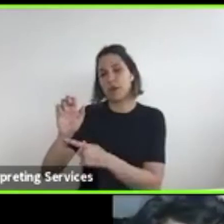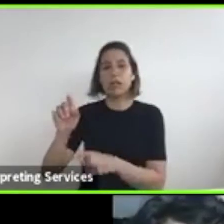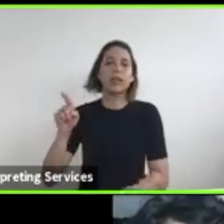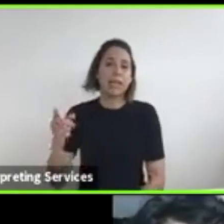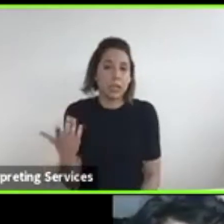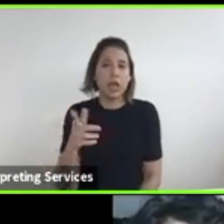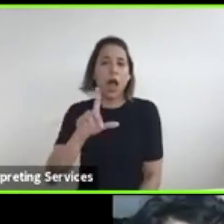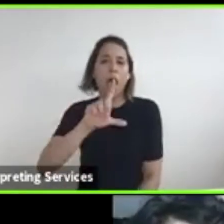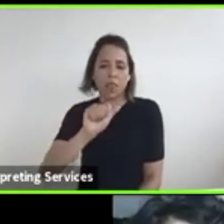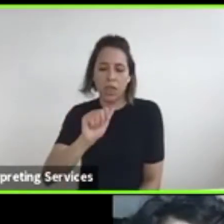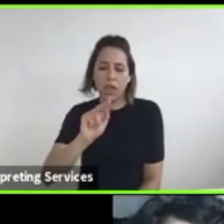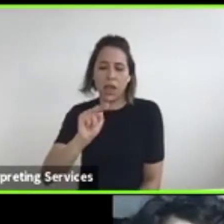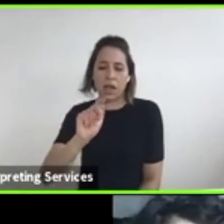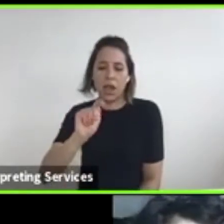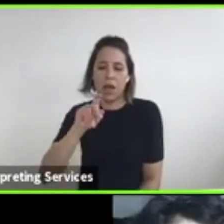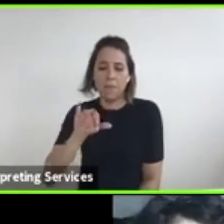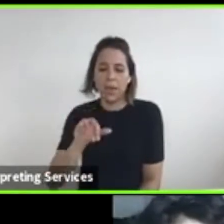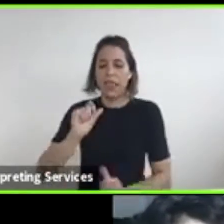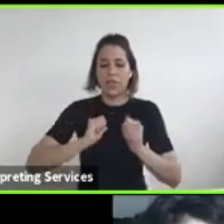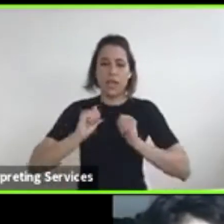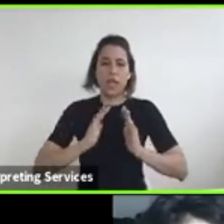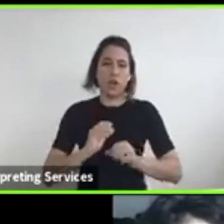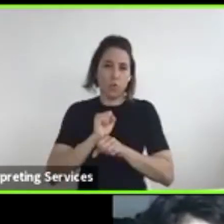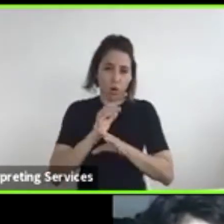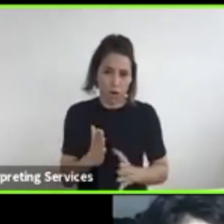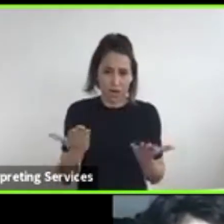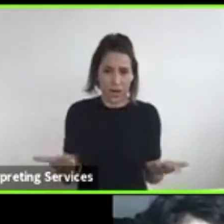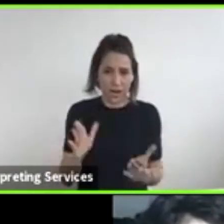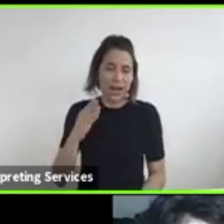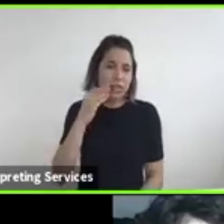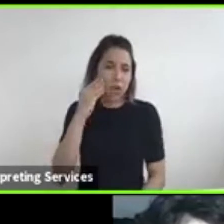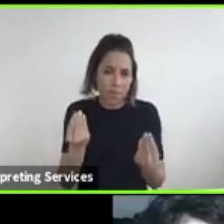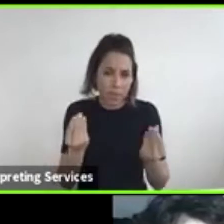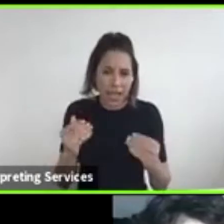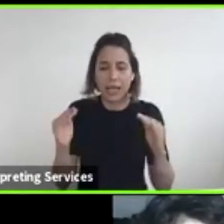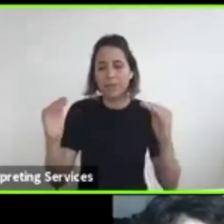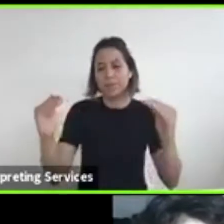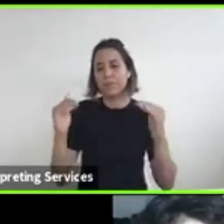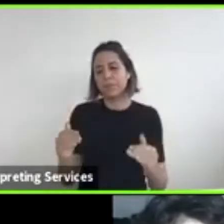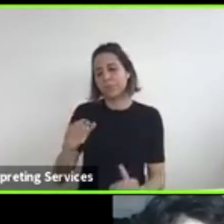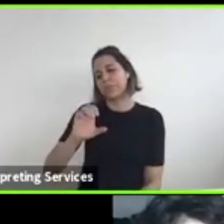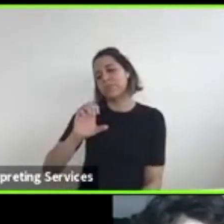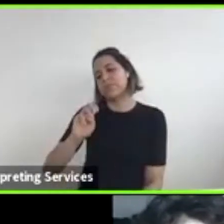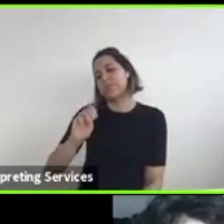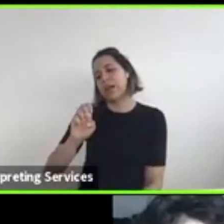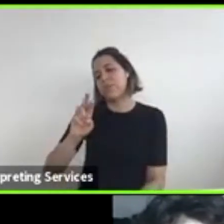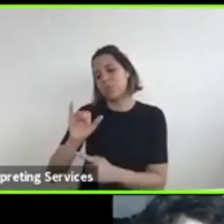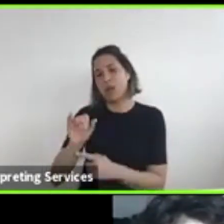MAKER WORKING AND LIVING HERE ON HIS HOMELAND. DYLAN EMORY, WHO IS ALSO A LENAPE ARTIST WHO REALLY WORKS IN A SPACE